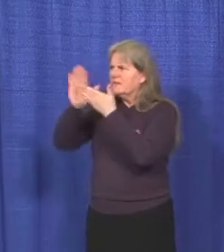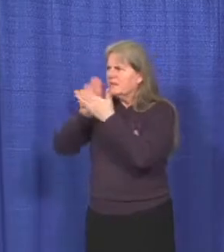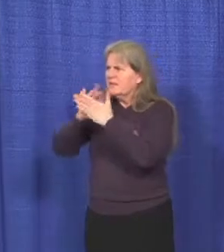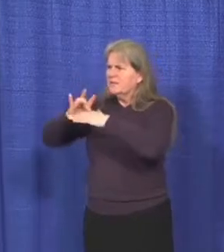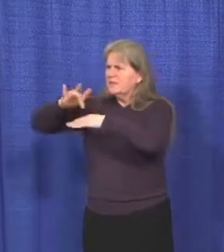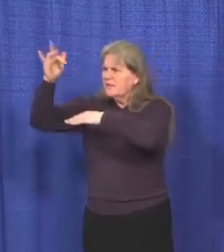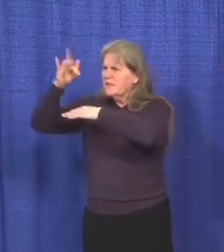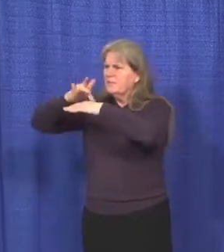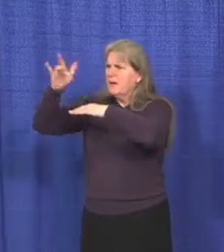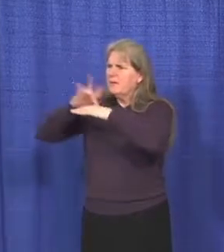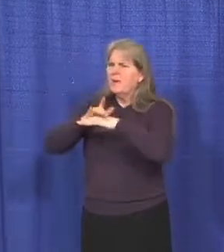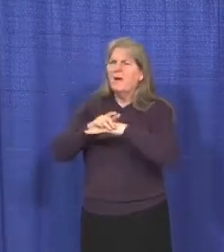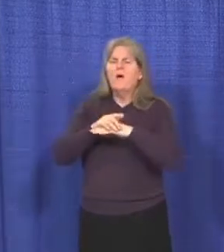People still might be washing